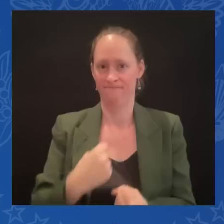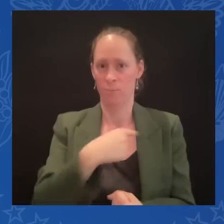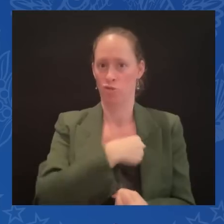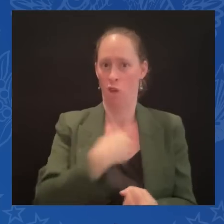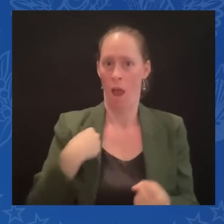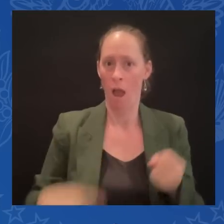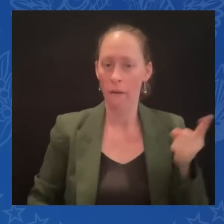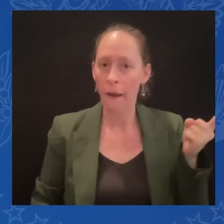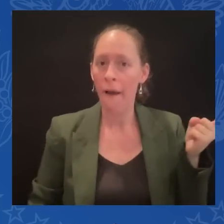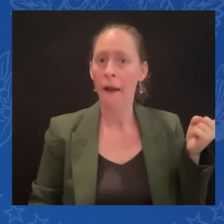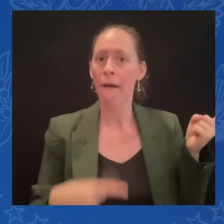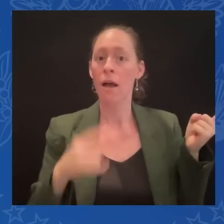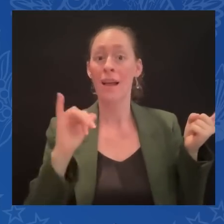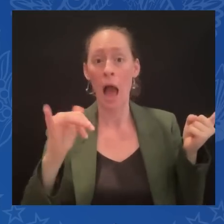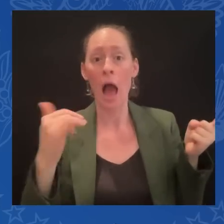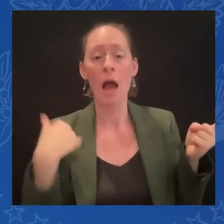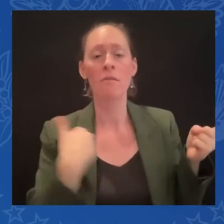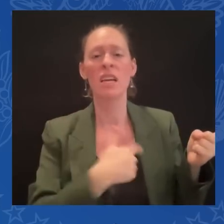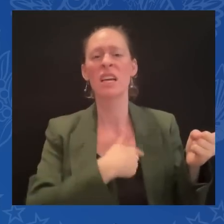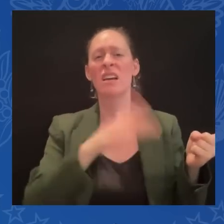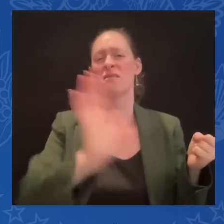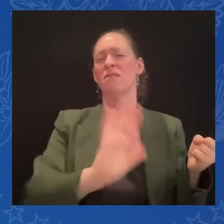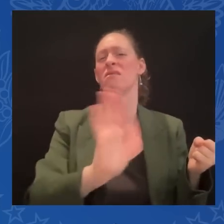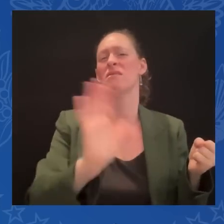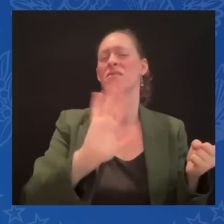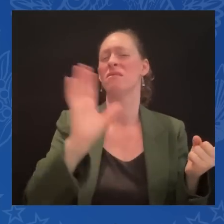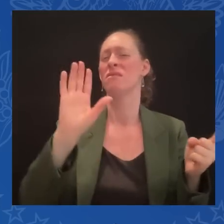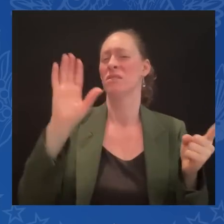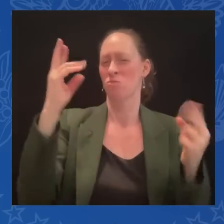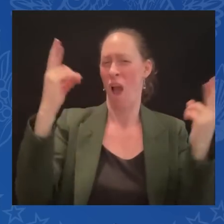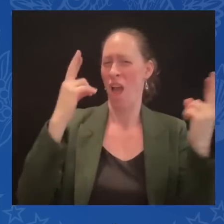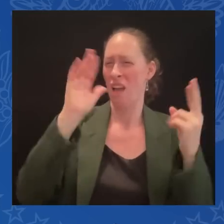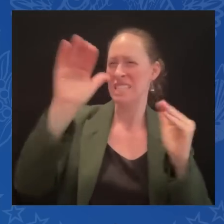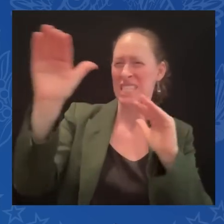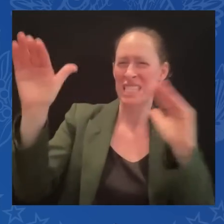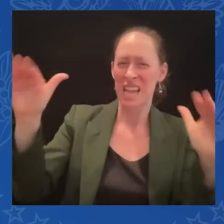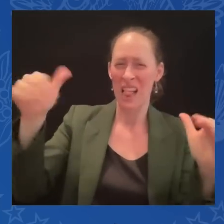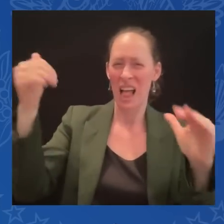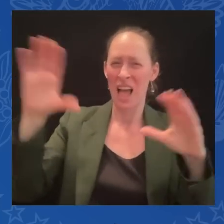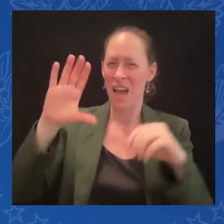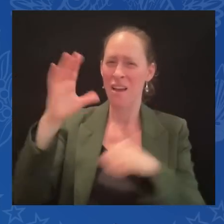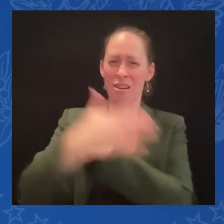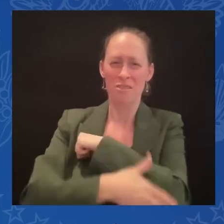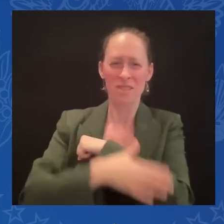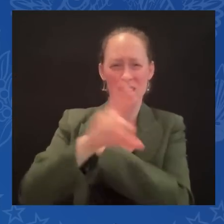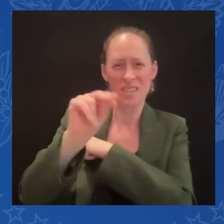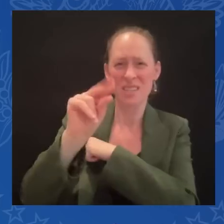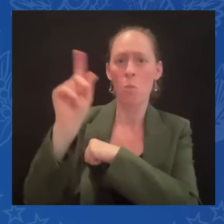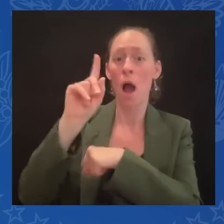to create alternative sources for the minerals we need. Our goal is to bring the full battery supply chain home.